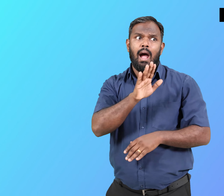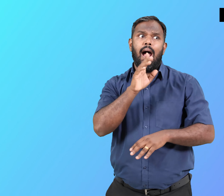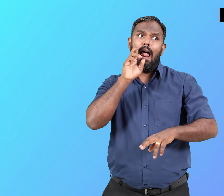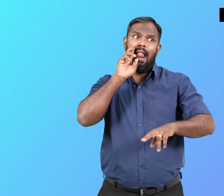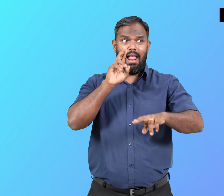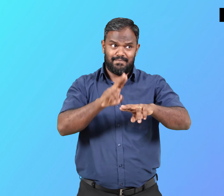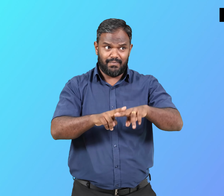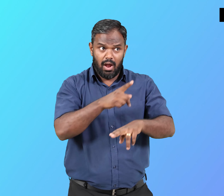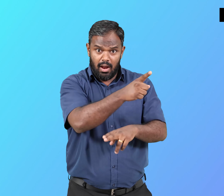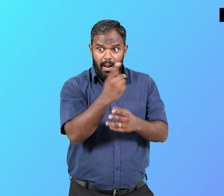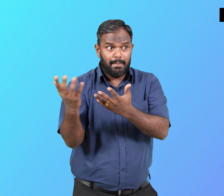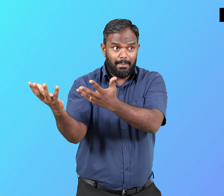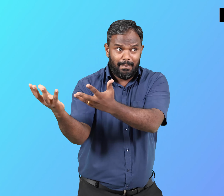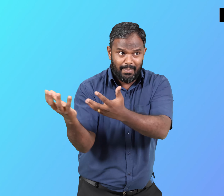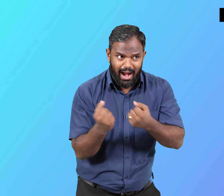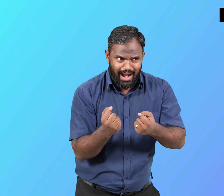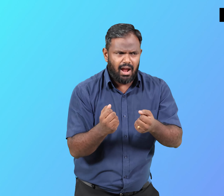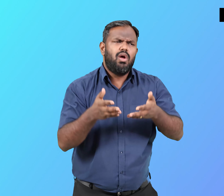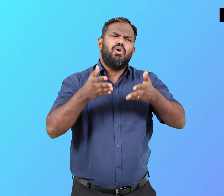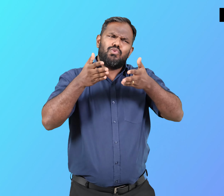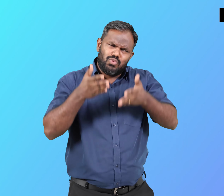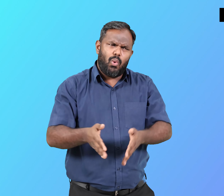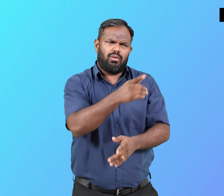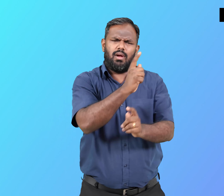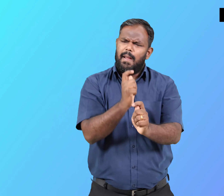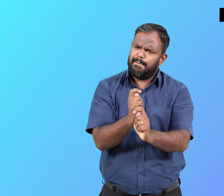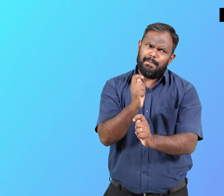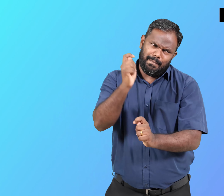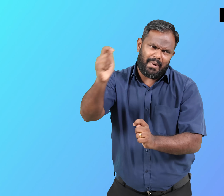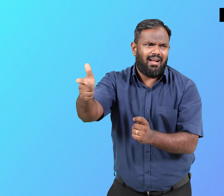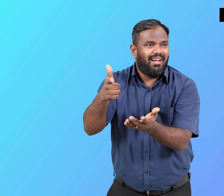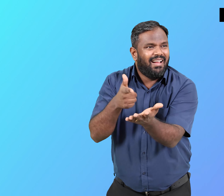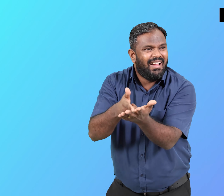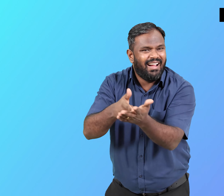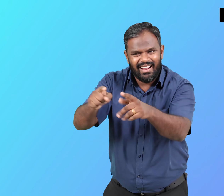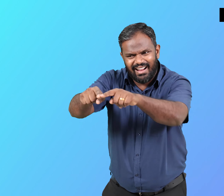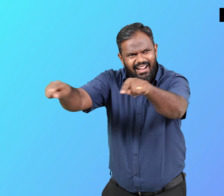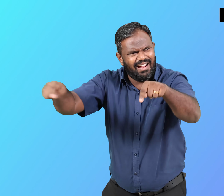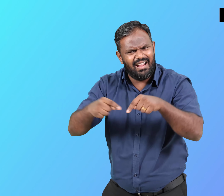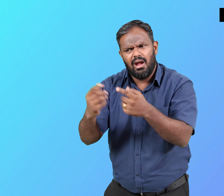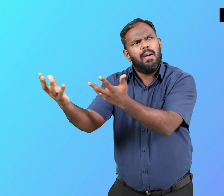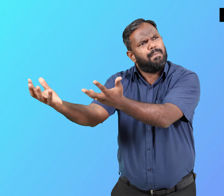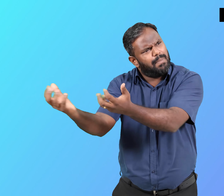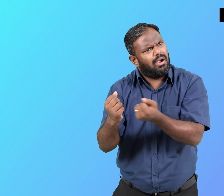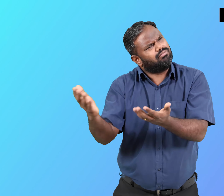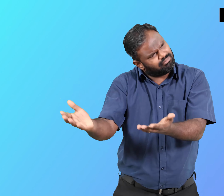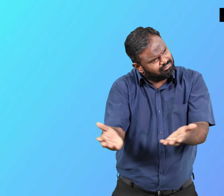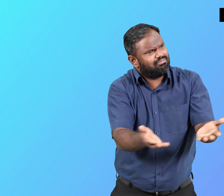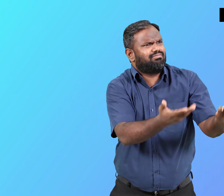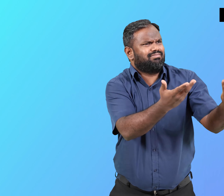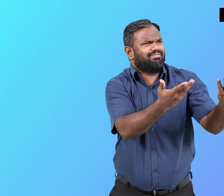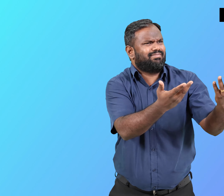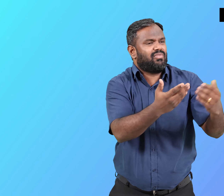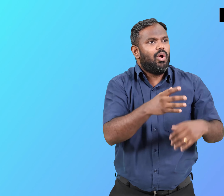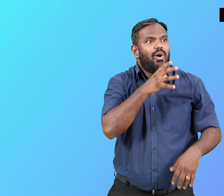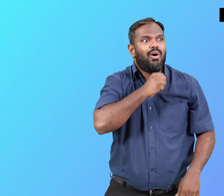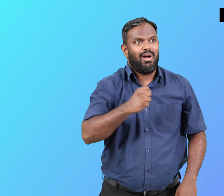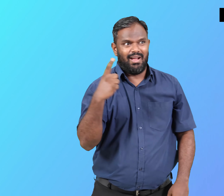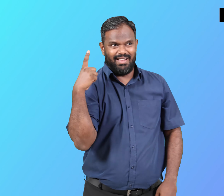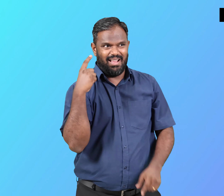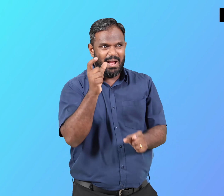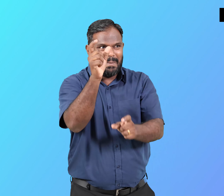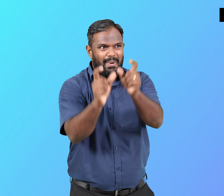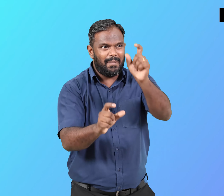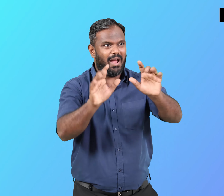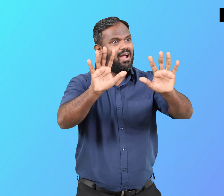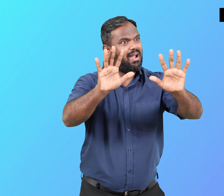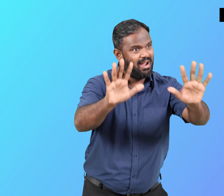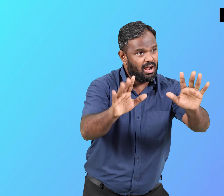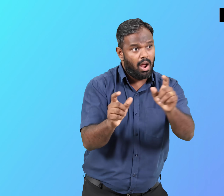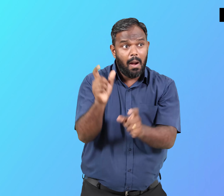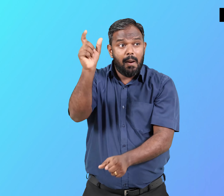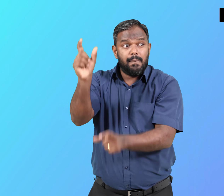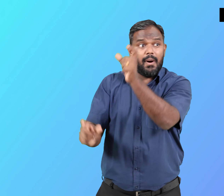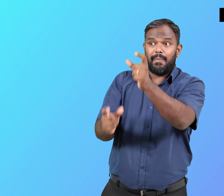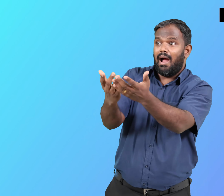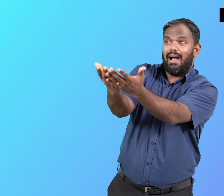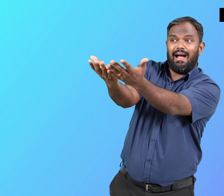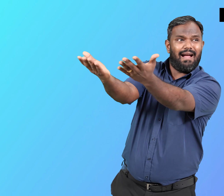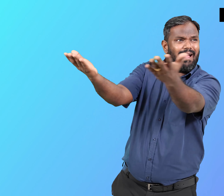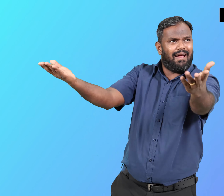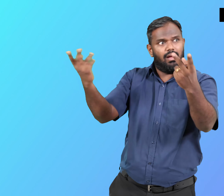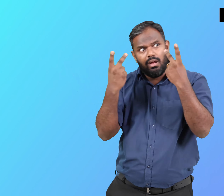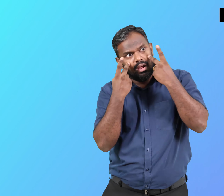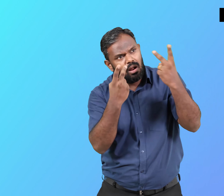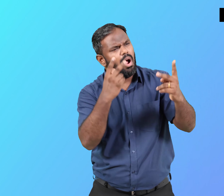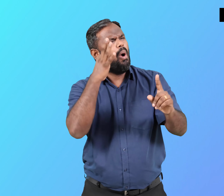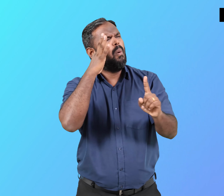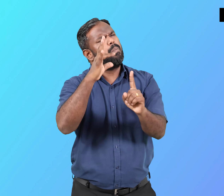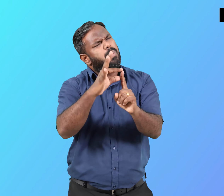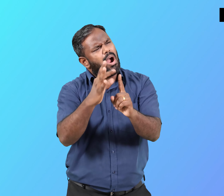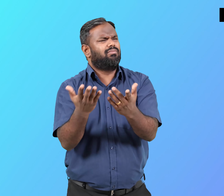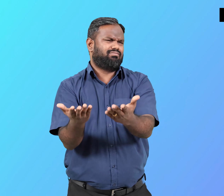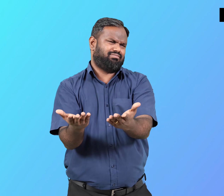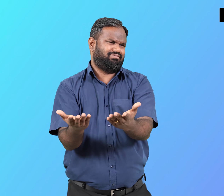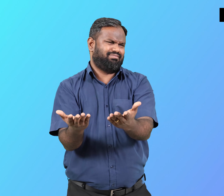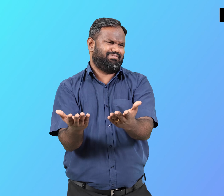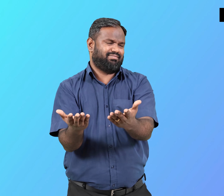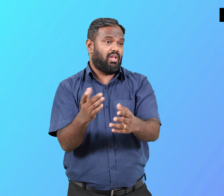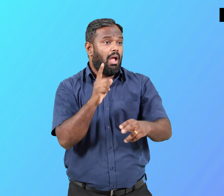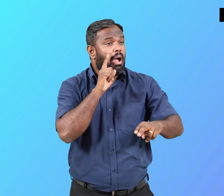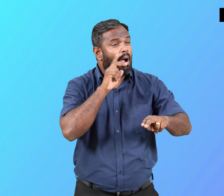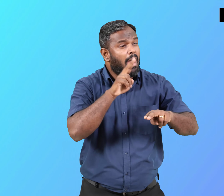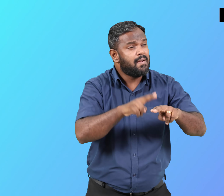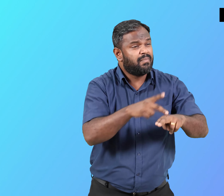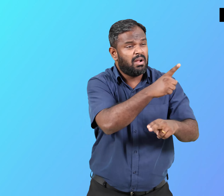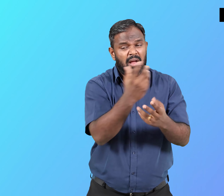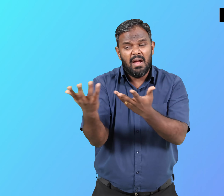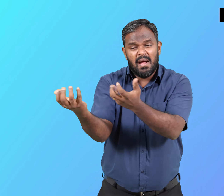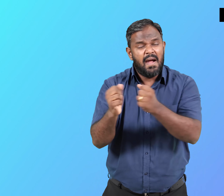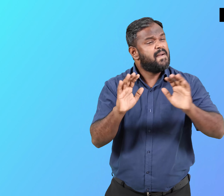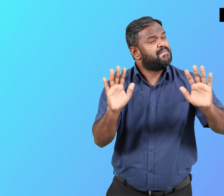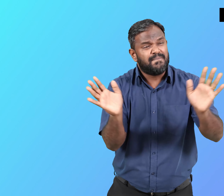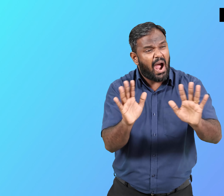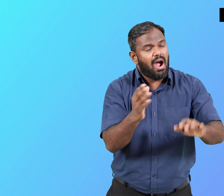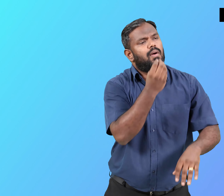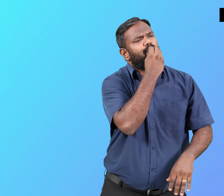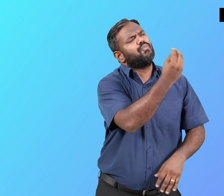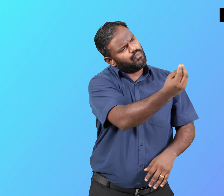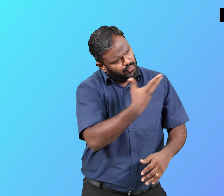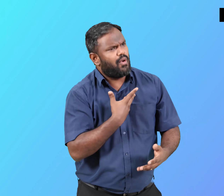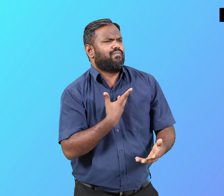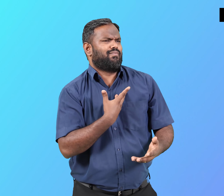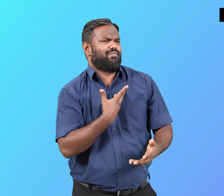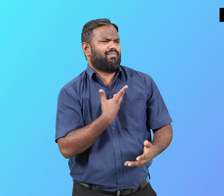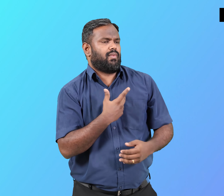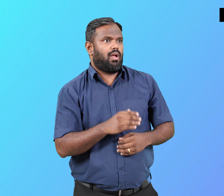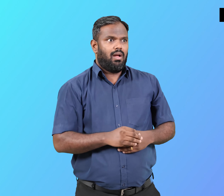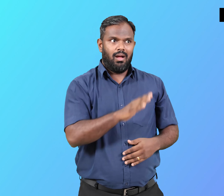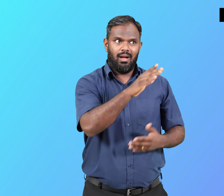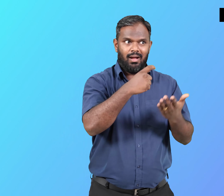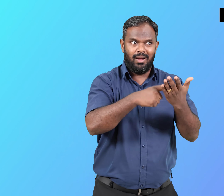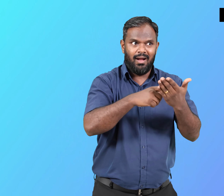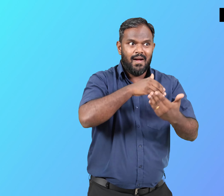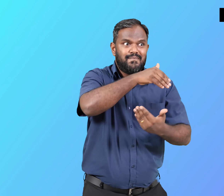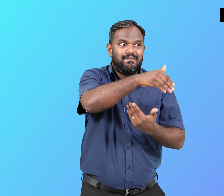I wanted to tell you about this to give you the choice of buying the land. If you want it, you should say so here in front of all who are present, including the leaders of our people.